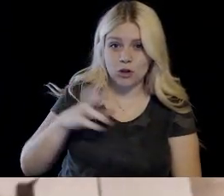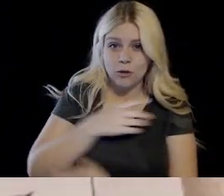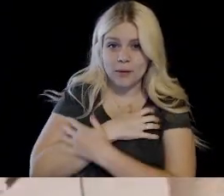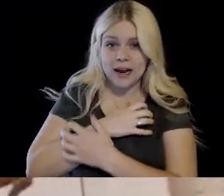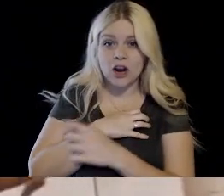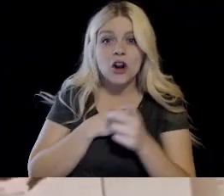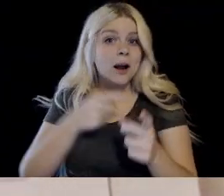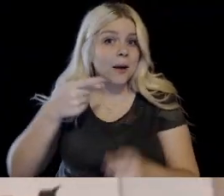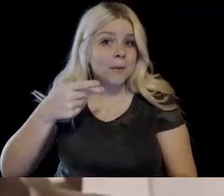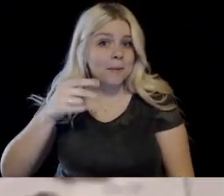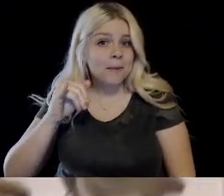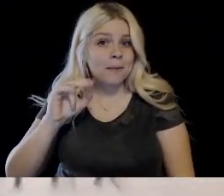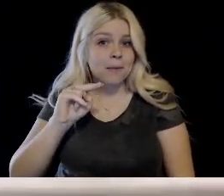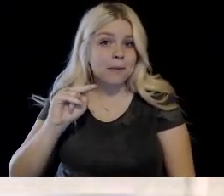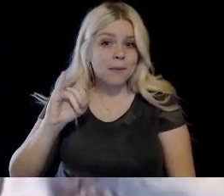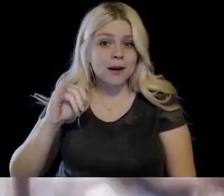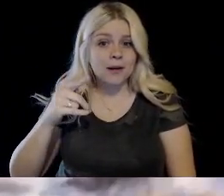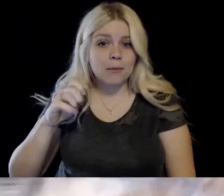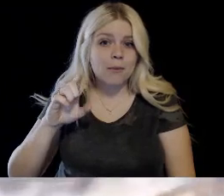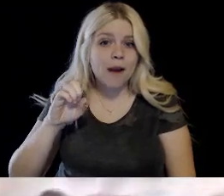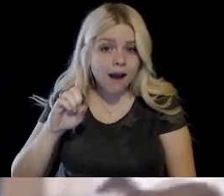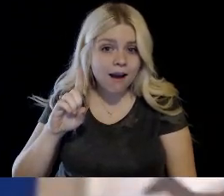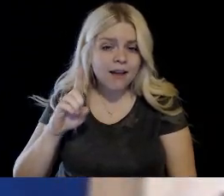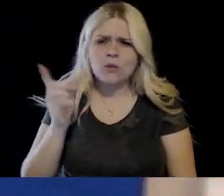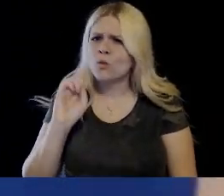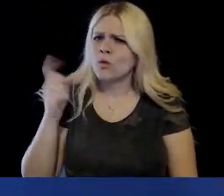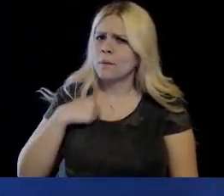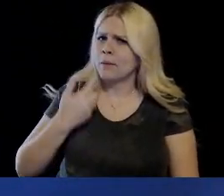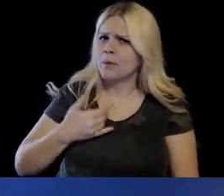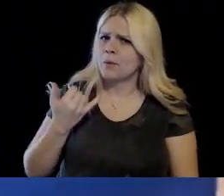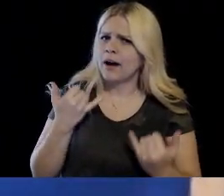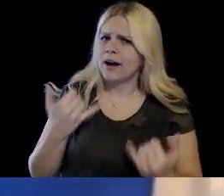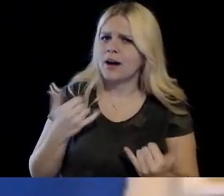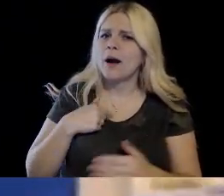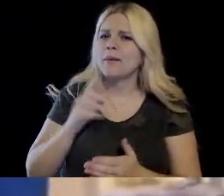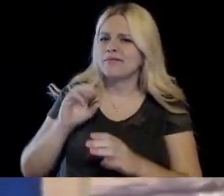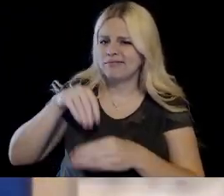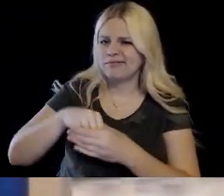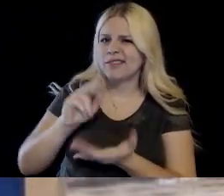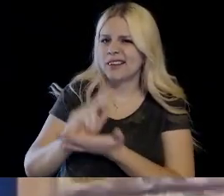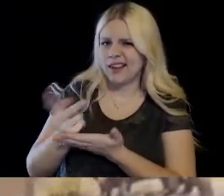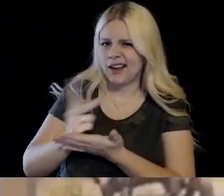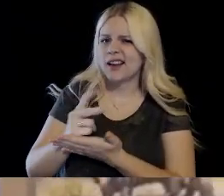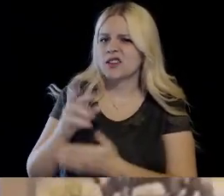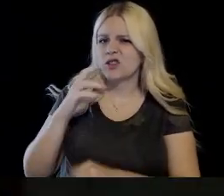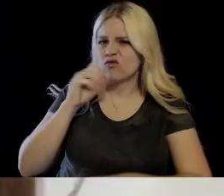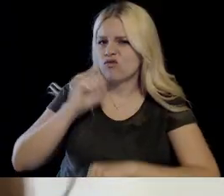I'm standing in the kitchen at Rocky Shores. Look at that. There is a bear print from Riza